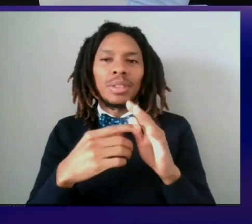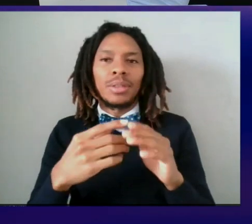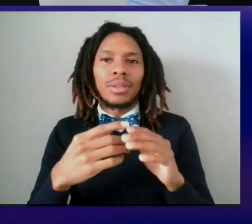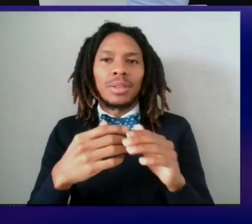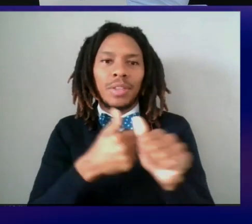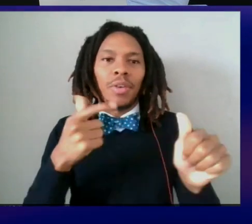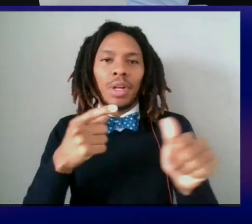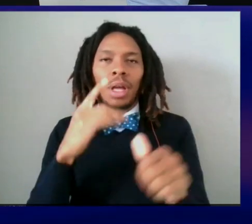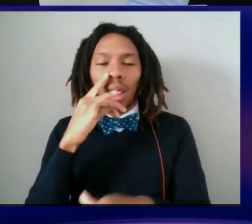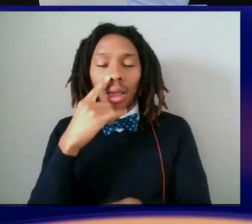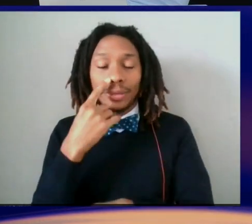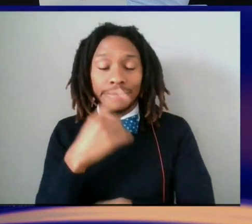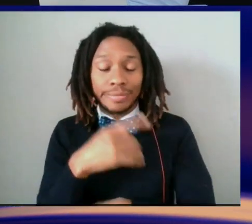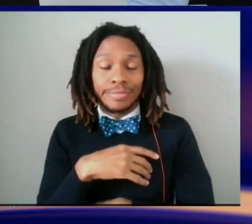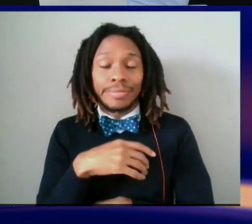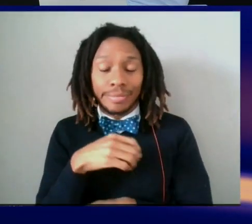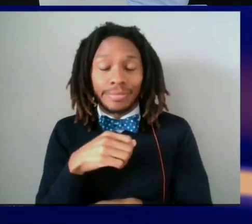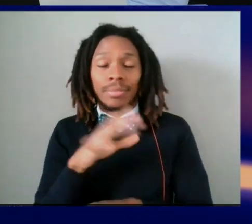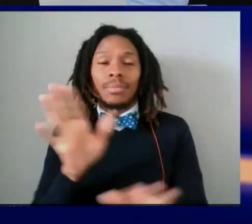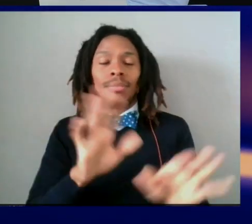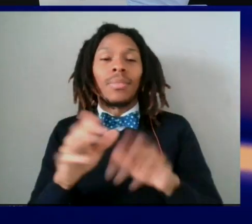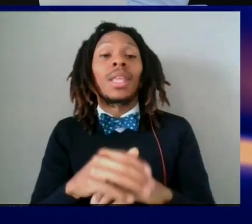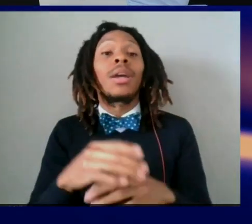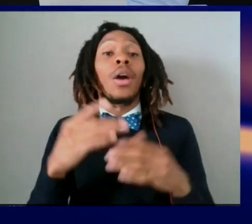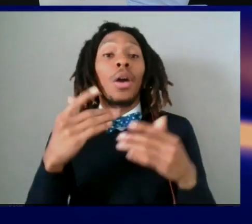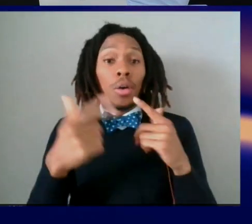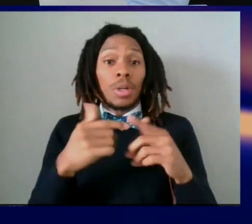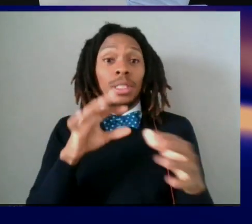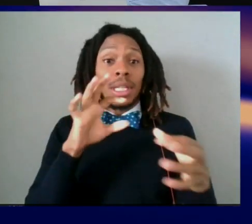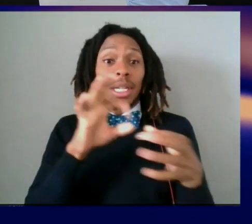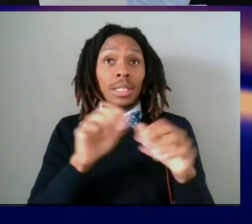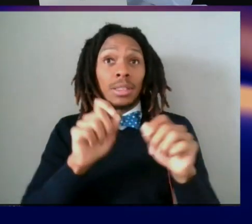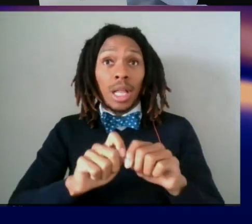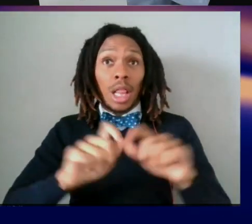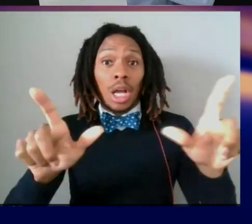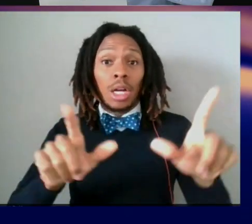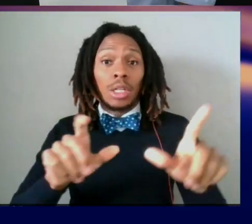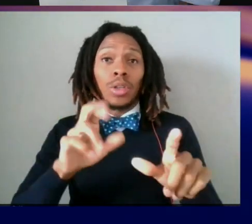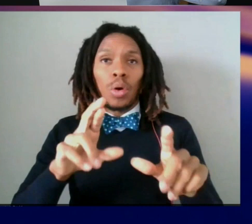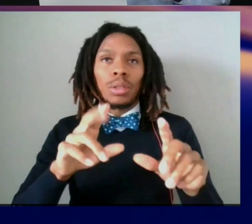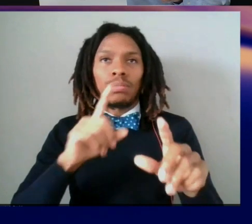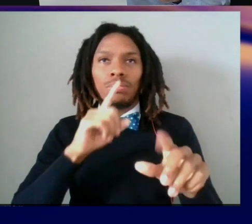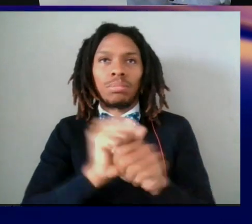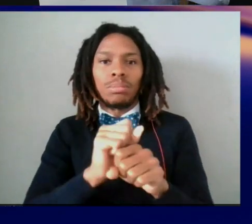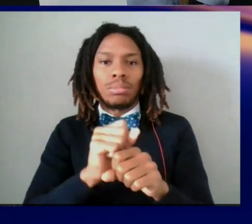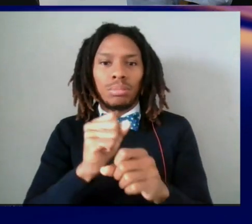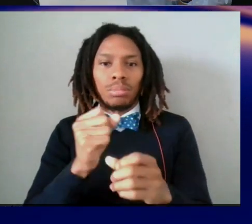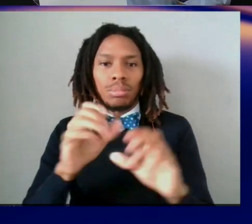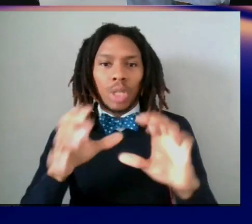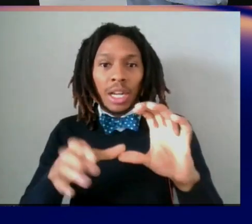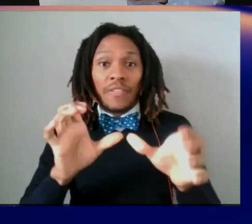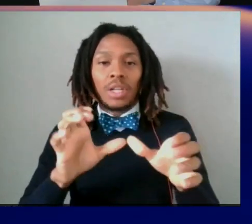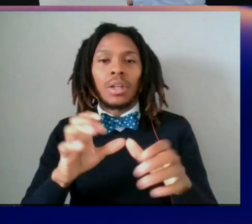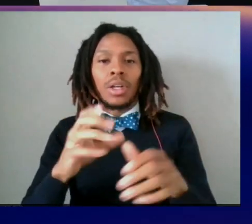But once the connector is launched or configured you'll see them here in your kind of data sources screen.